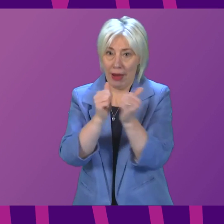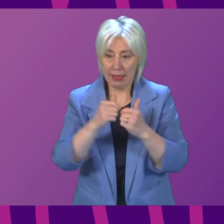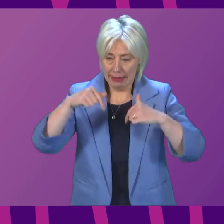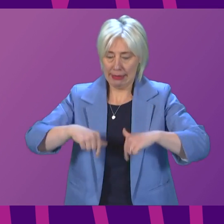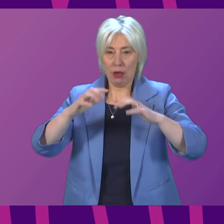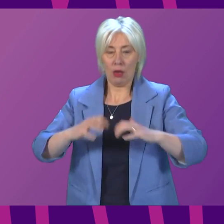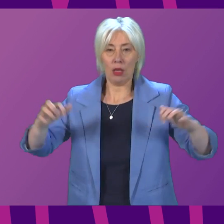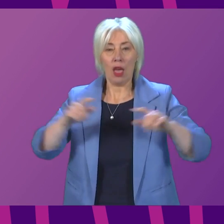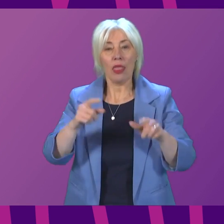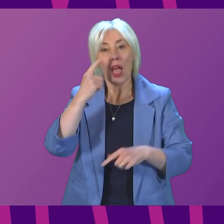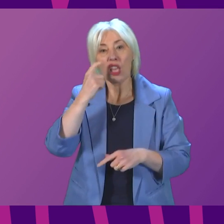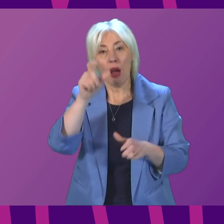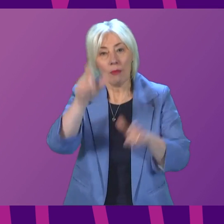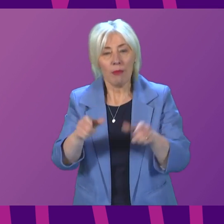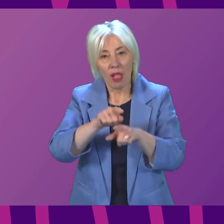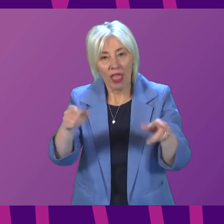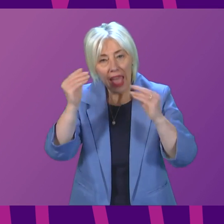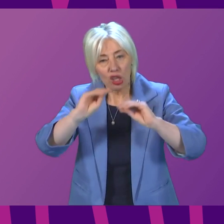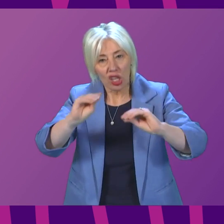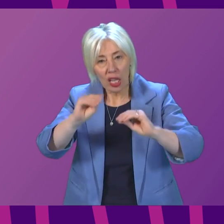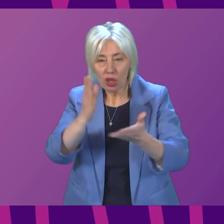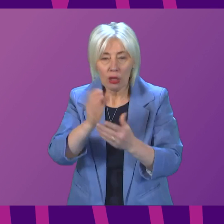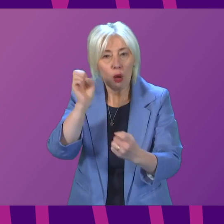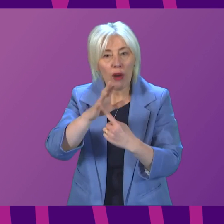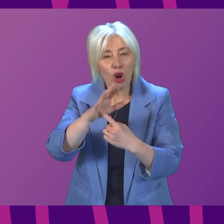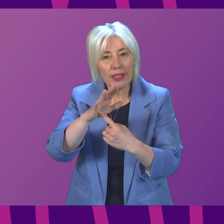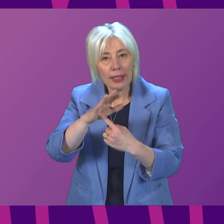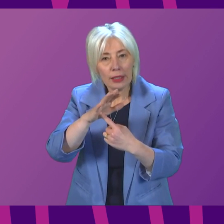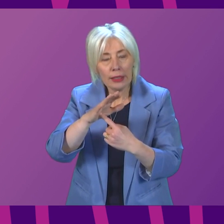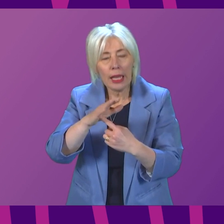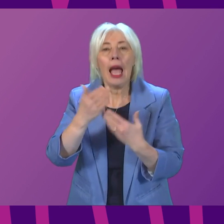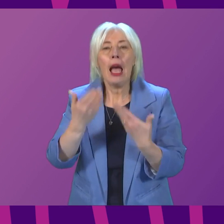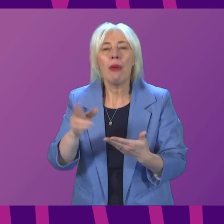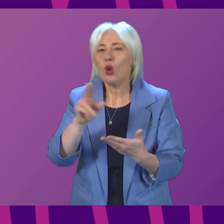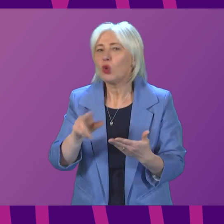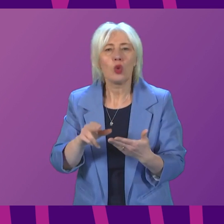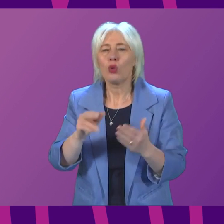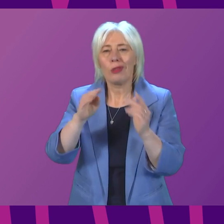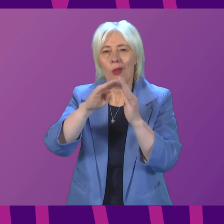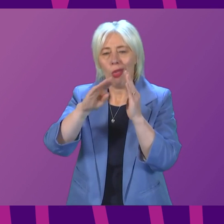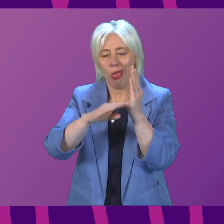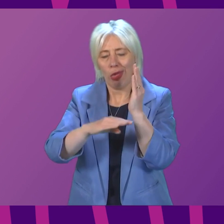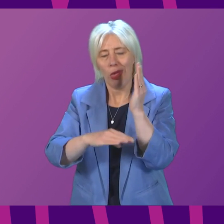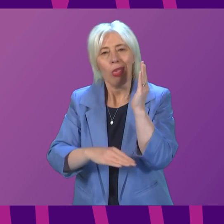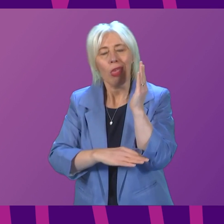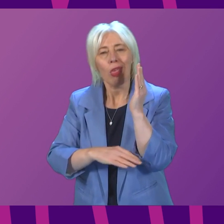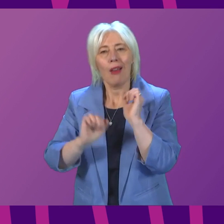that young people’s education should be the priority. However, schools seem to have fallen down the priority list for the First Minister’s